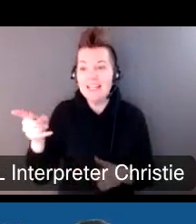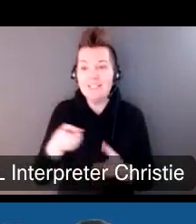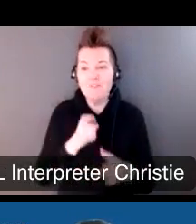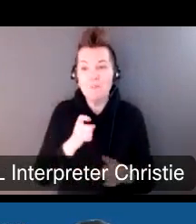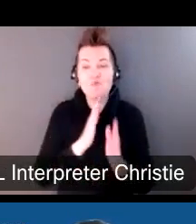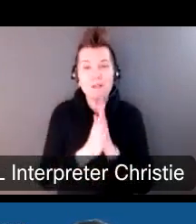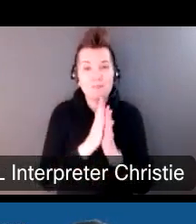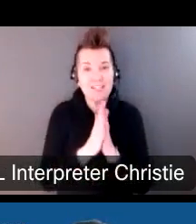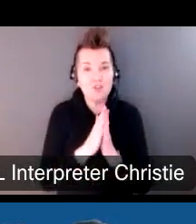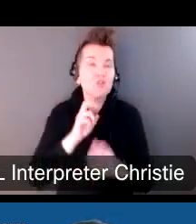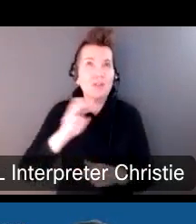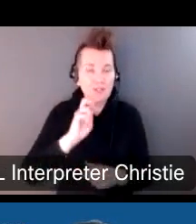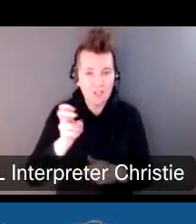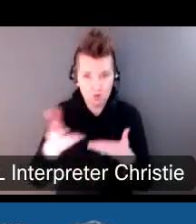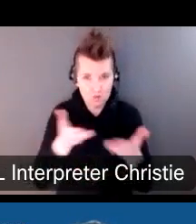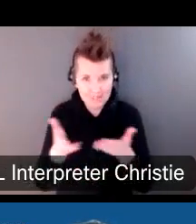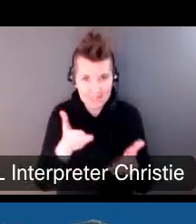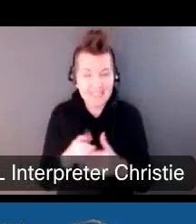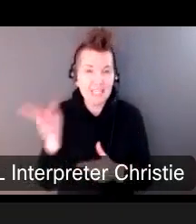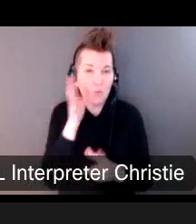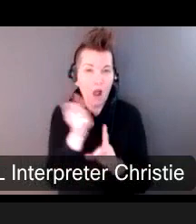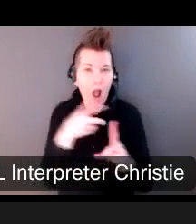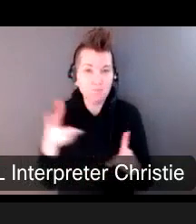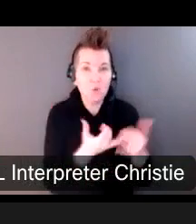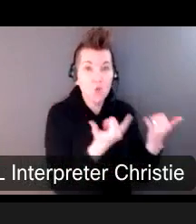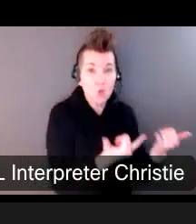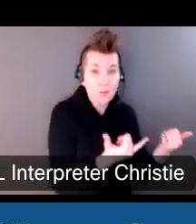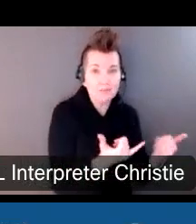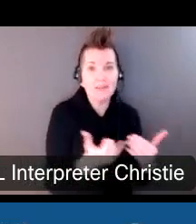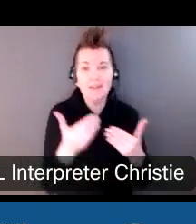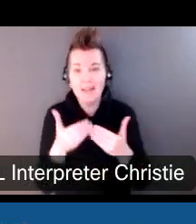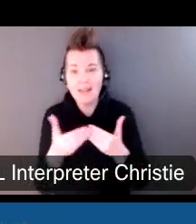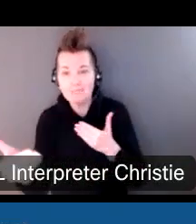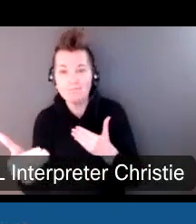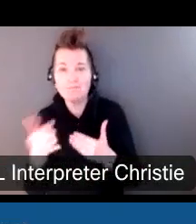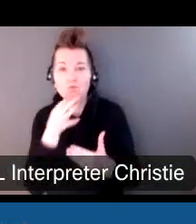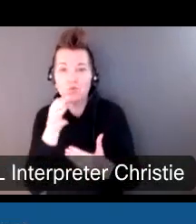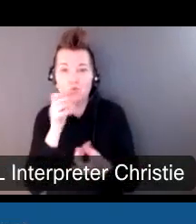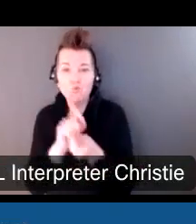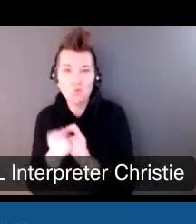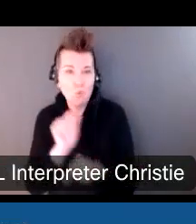the current and ongoing work. Stuart. Stuart Mcghie: Thank you, Roger.